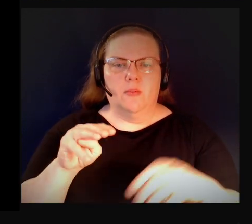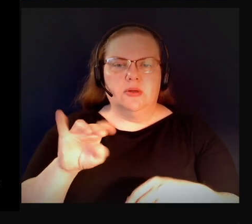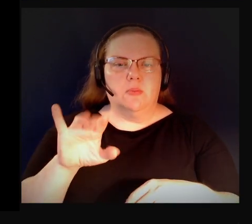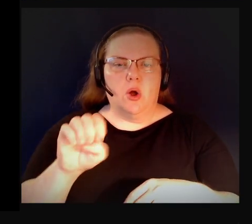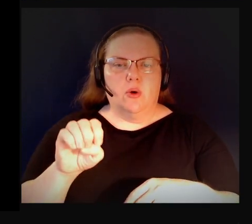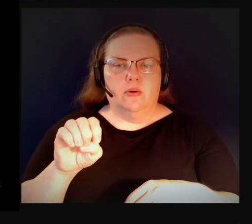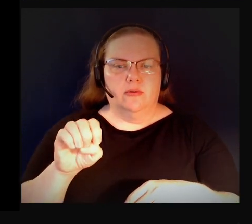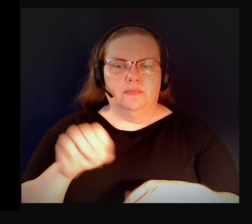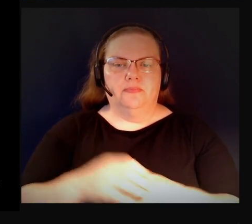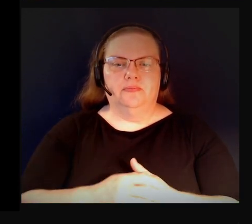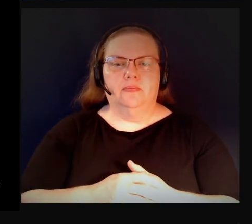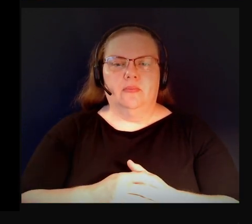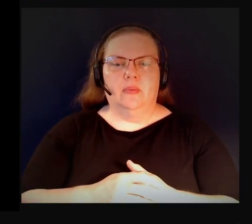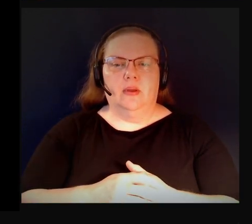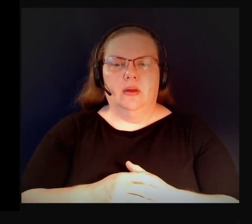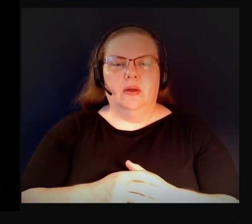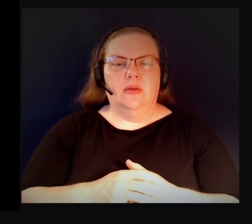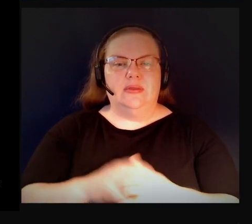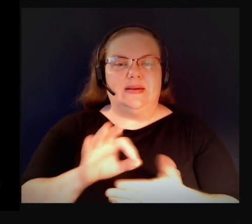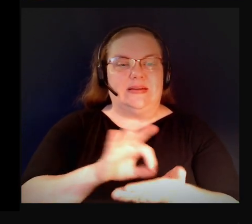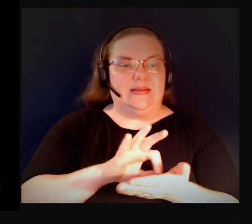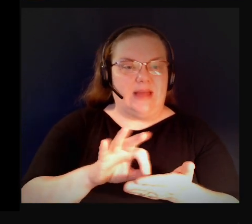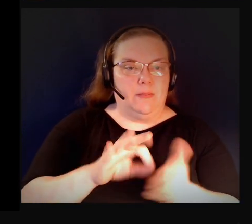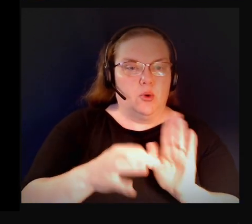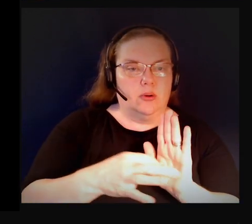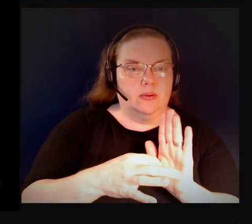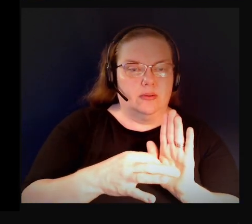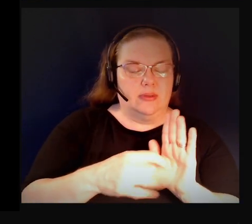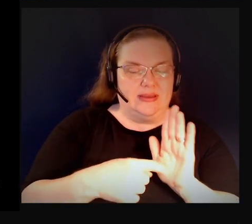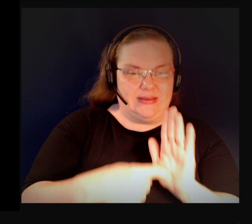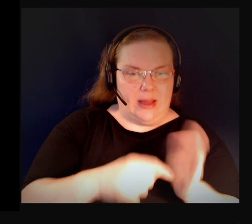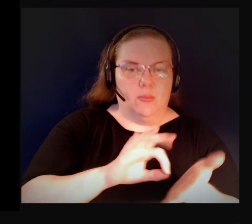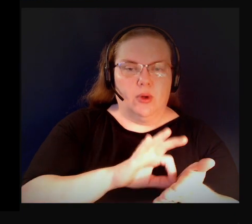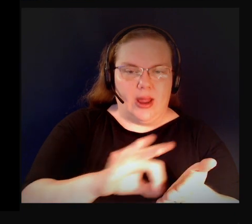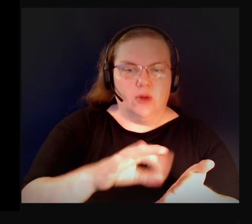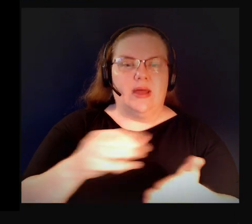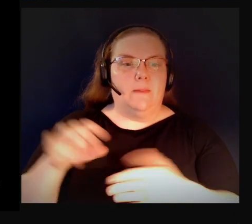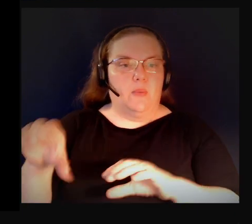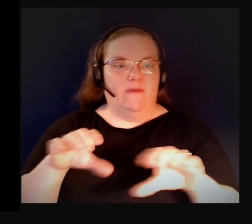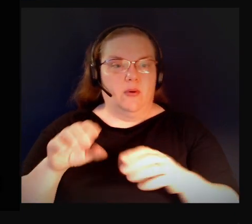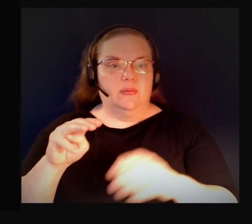Both sample count and performance mode adjustments allow for better performance on Xbox Series hardware.